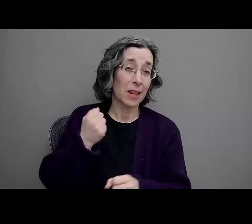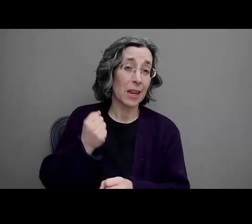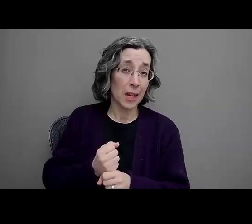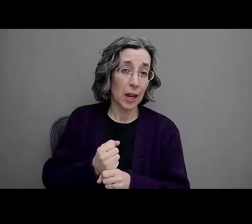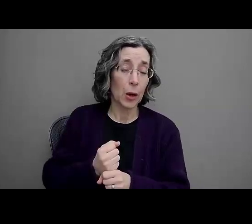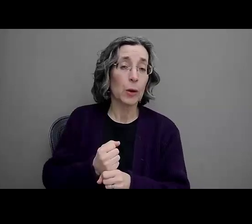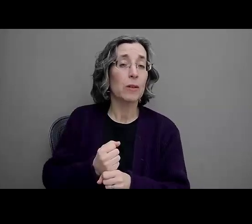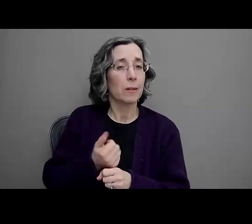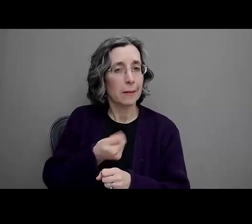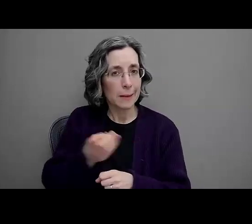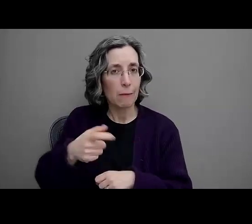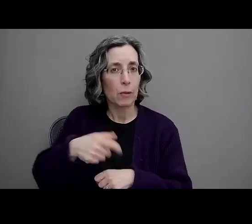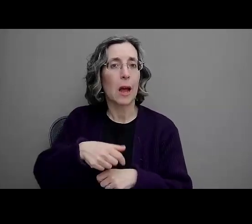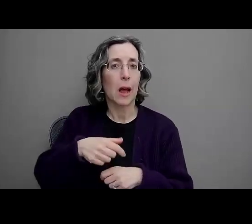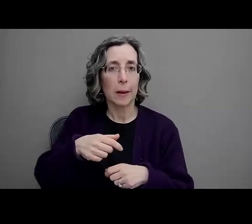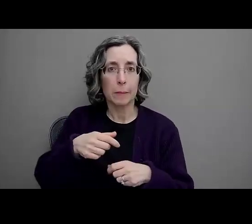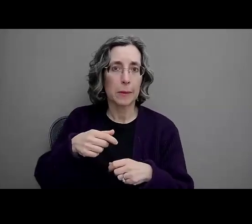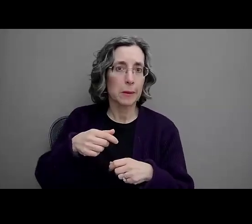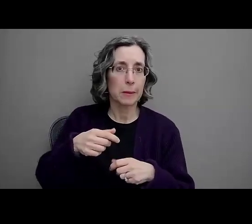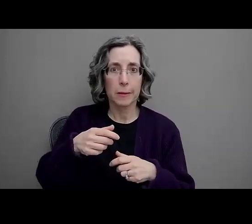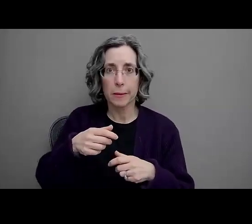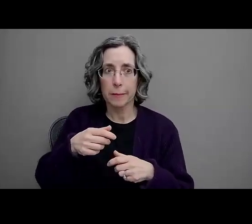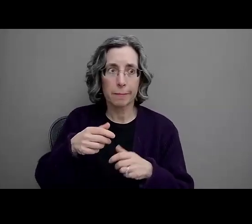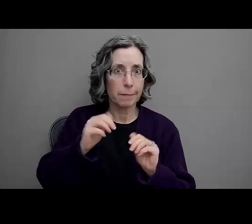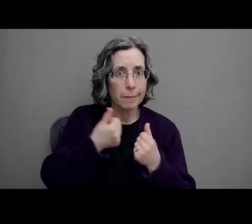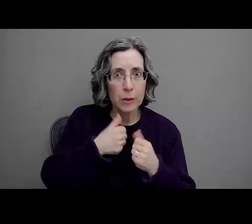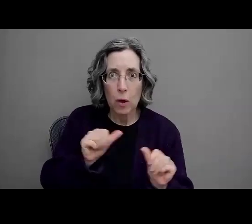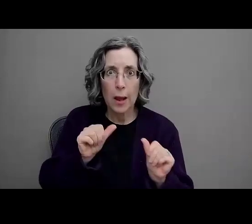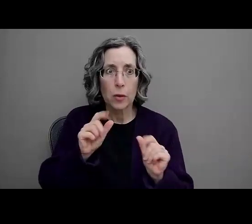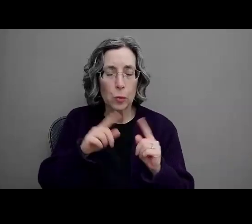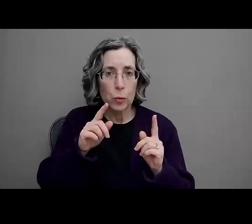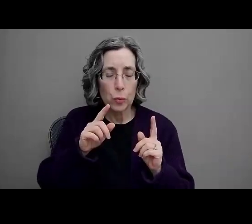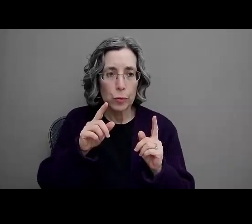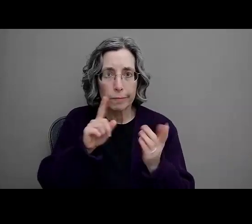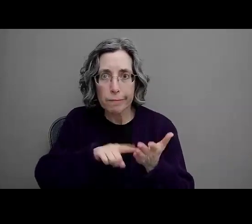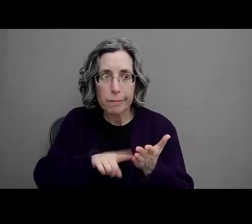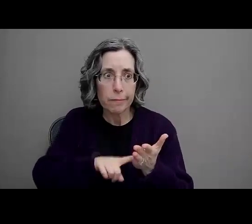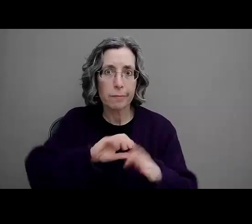efforts over the last 10 to 15